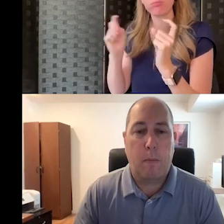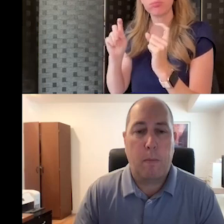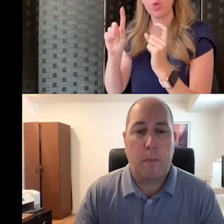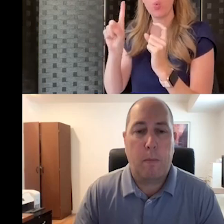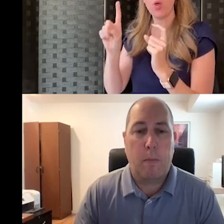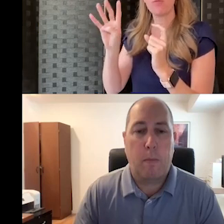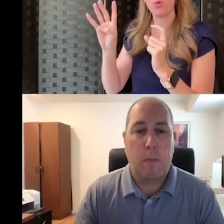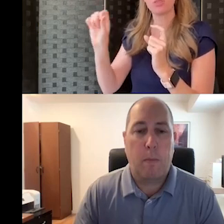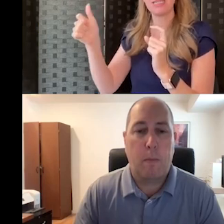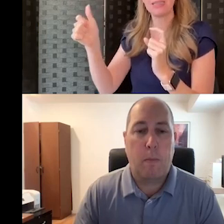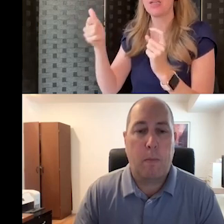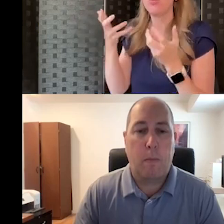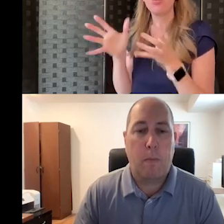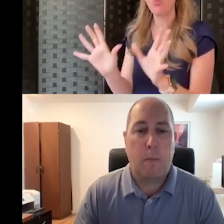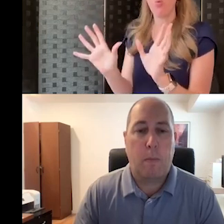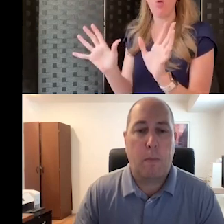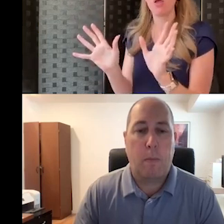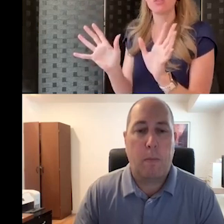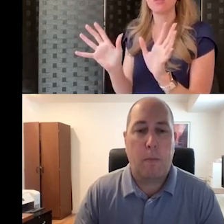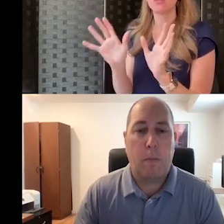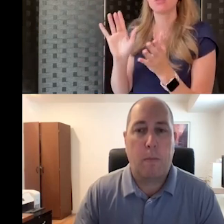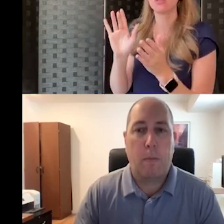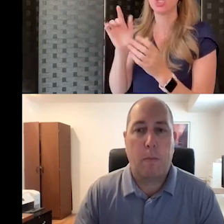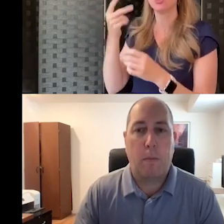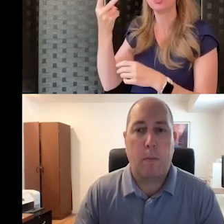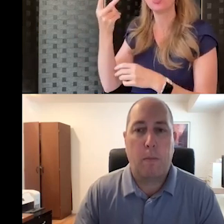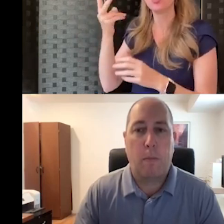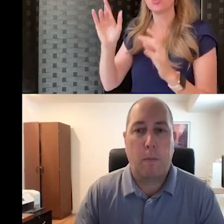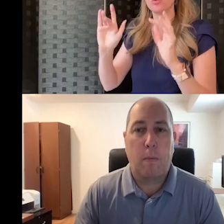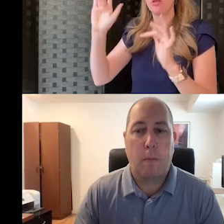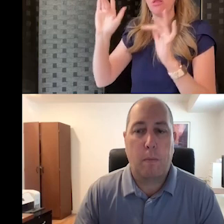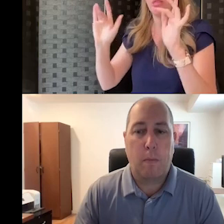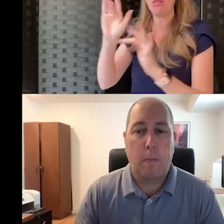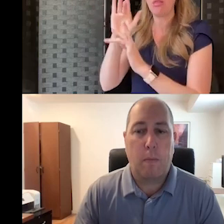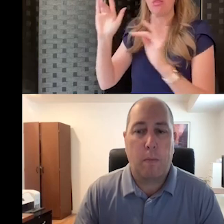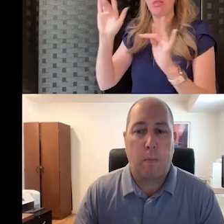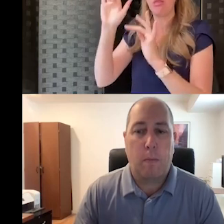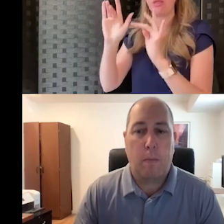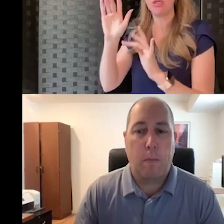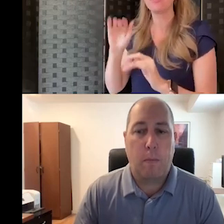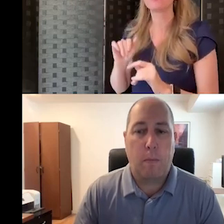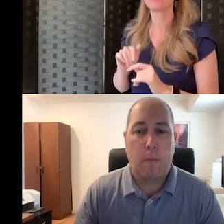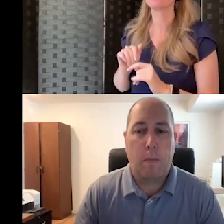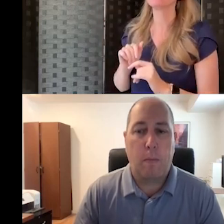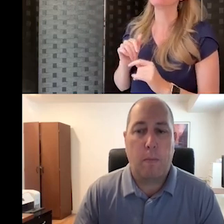you don't want to the scroll bars of opposing axes on the page. And the short answer to that as it